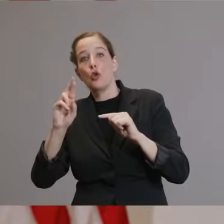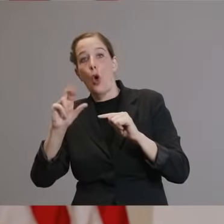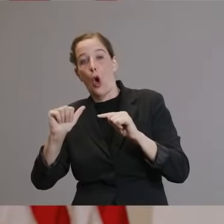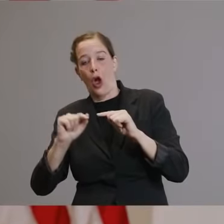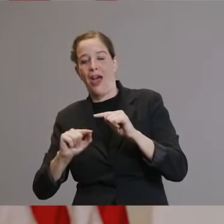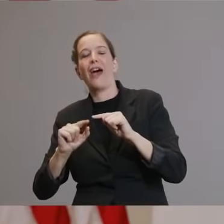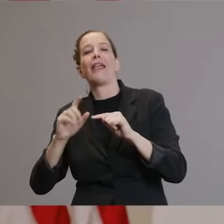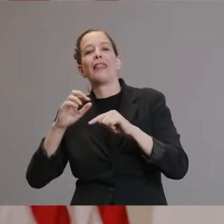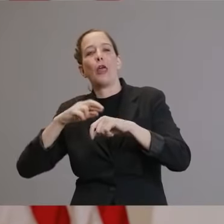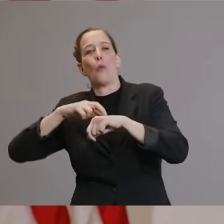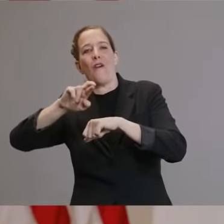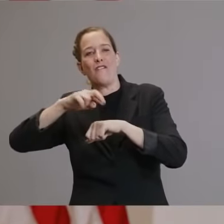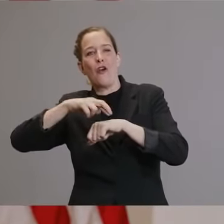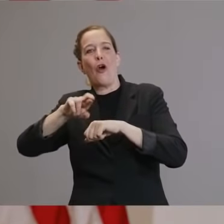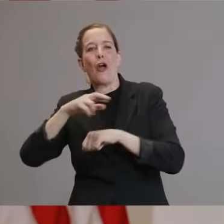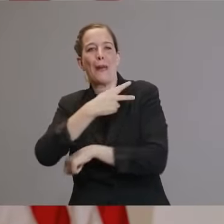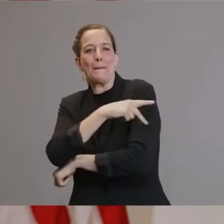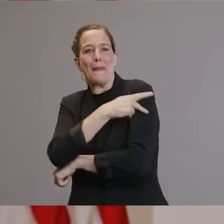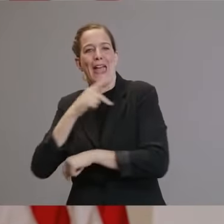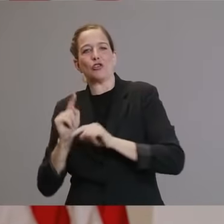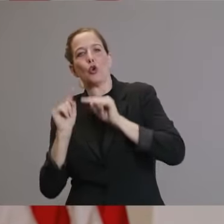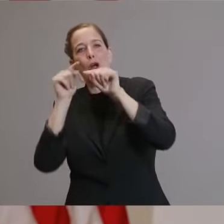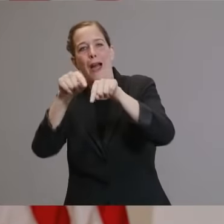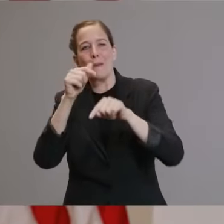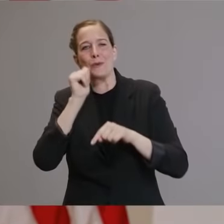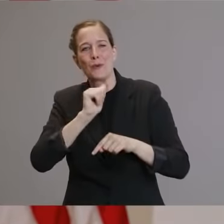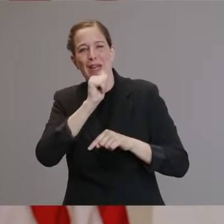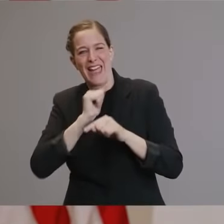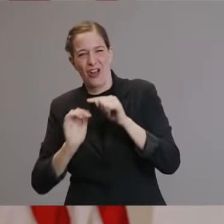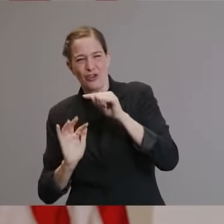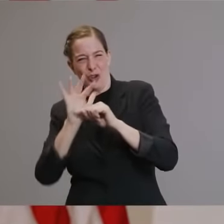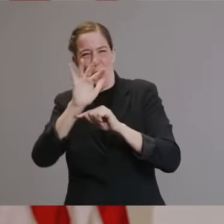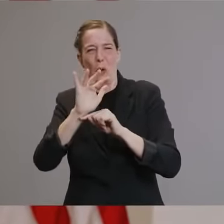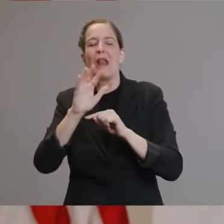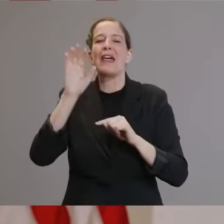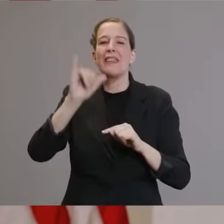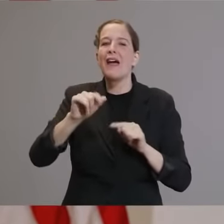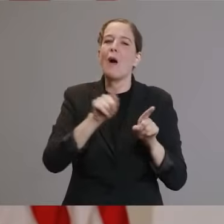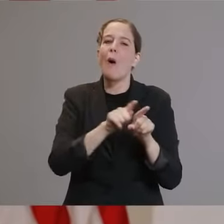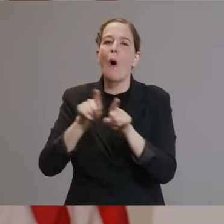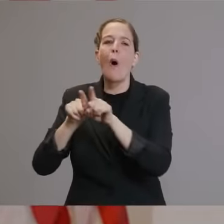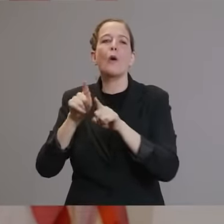AS WELL AS THE HOTSPOTS WITH OUR TRIBAL NATION. THANK YOU, DOCTOR.